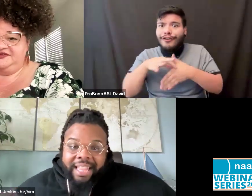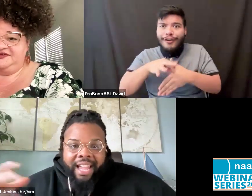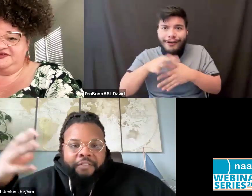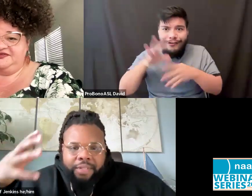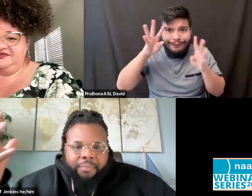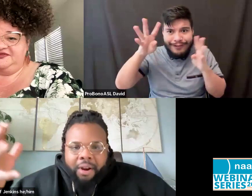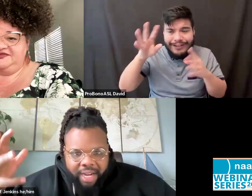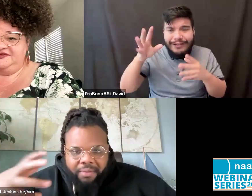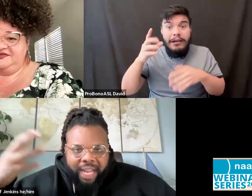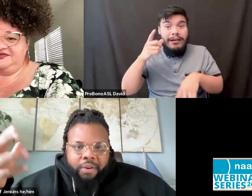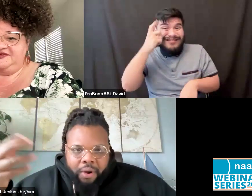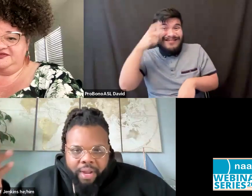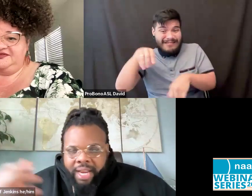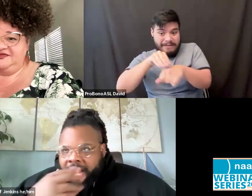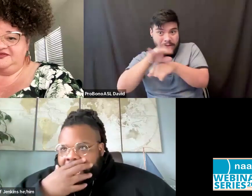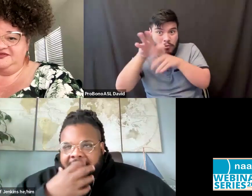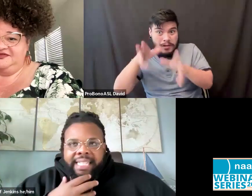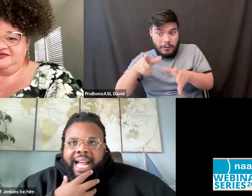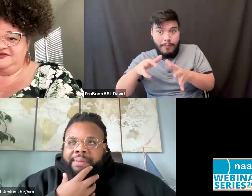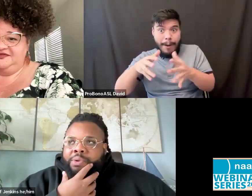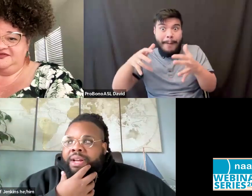the influencer marketing was like, grow it at that time as well.